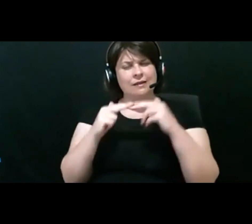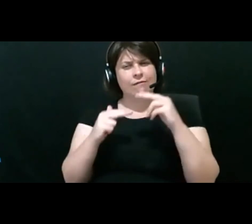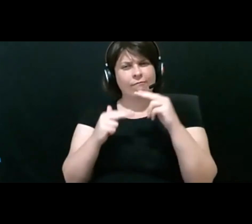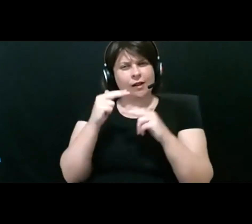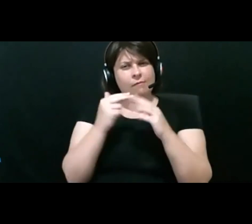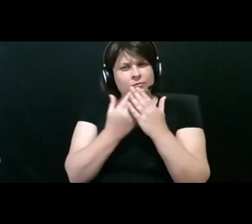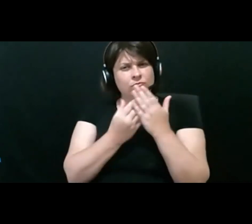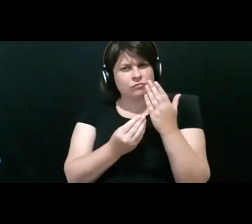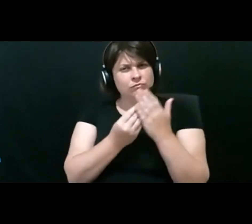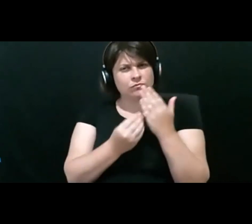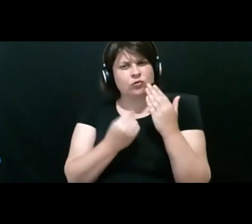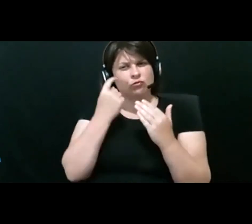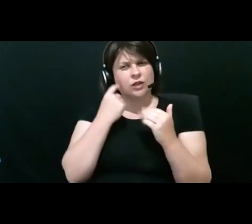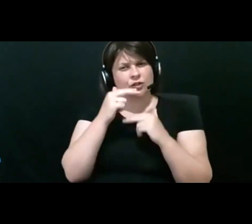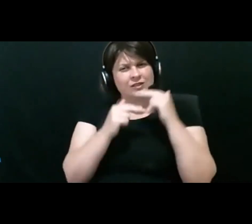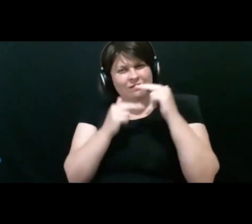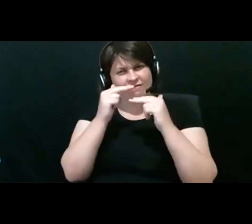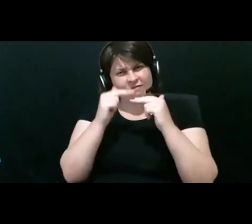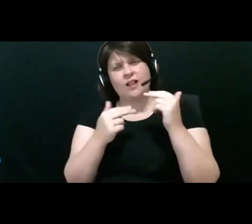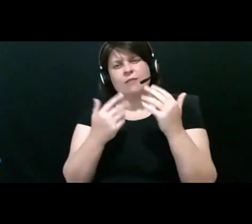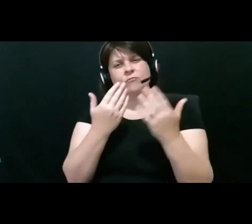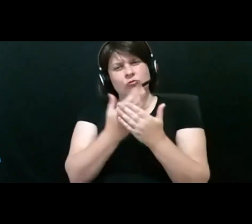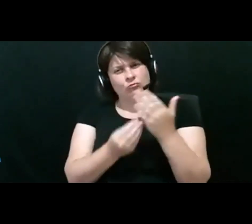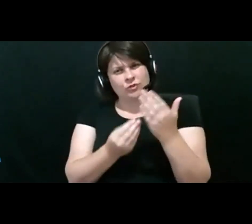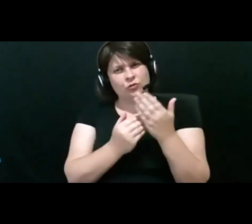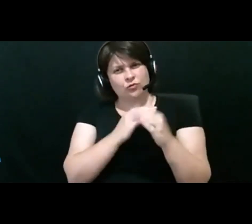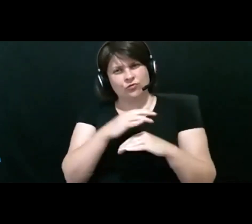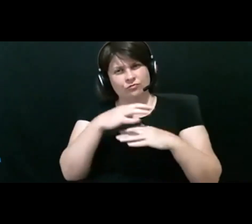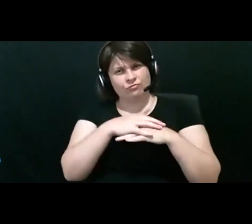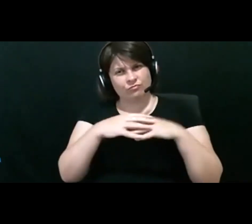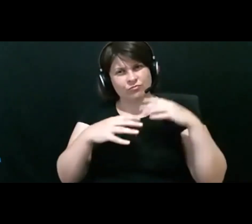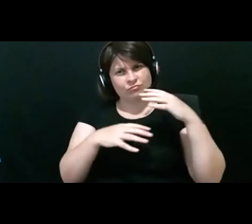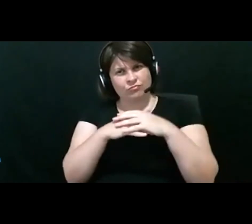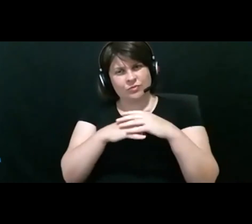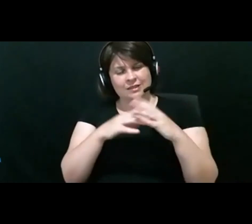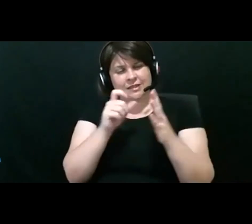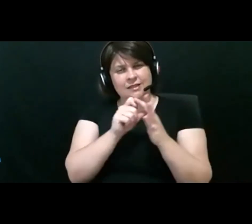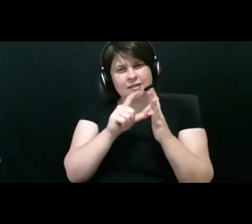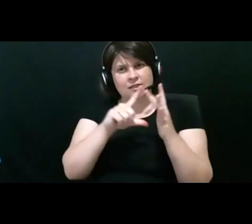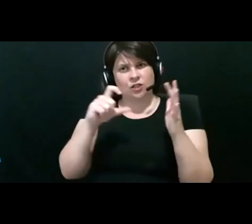about a tactile Auslan dictionary for people with congenital deafblindness, but